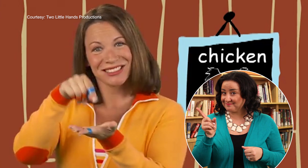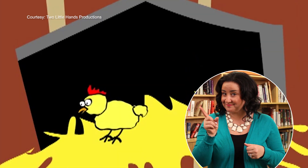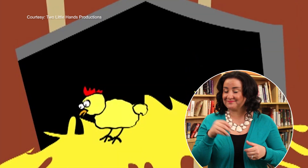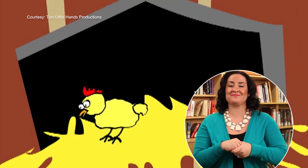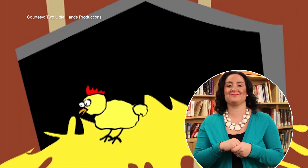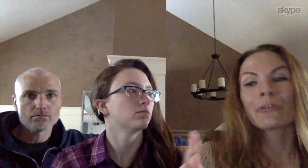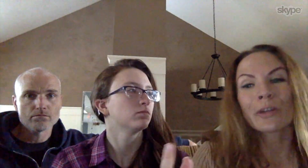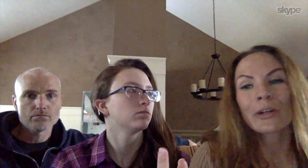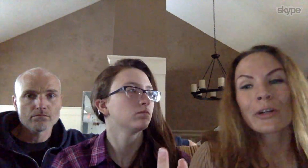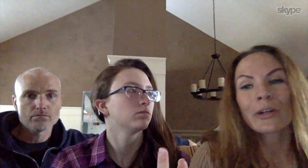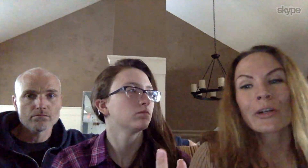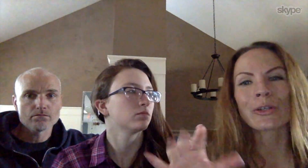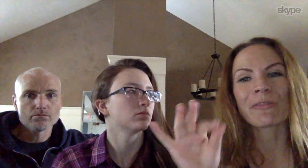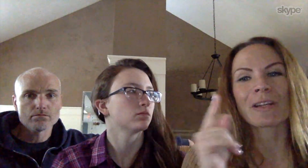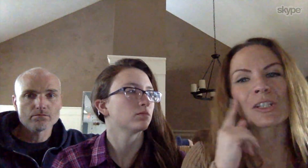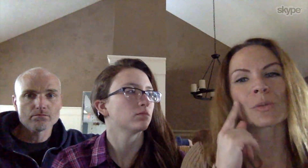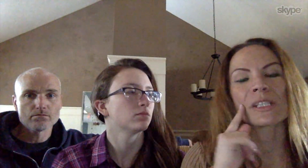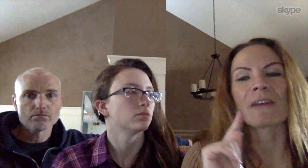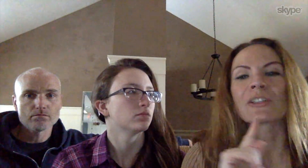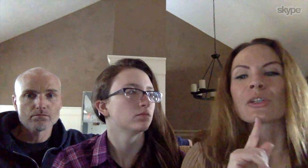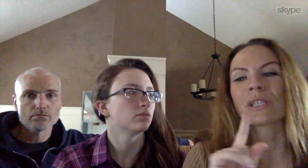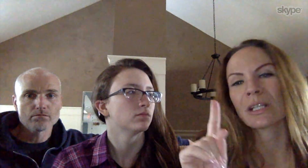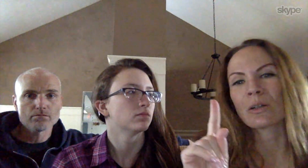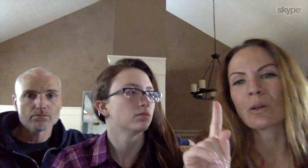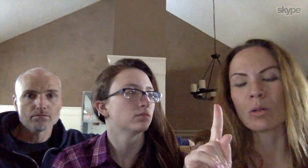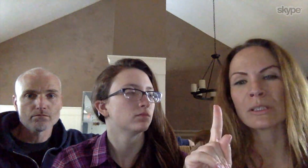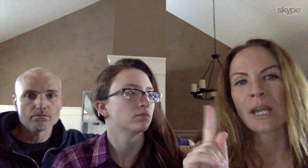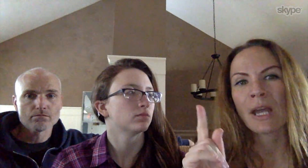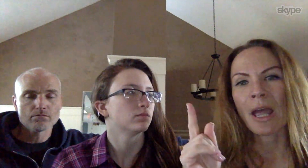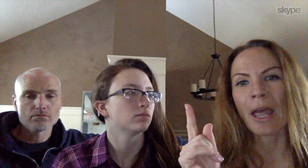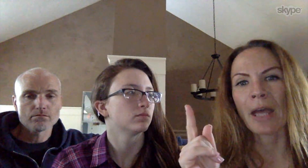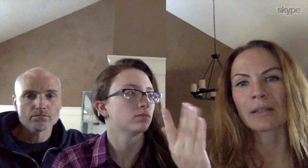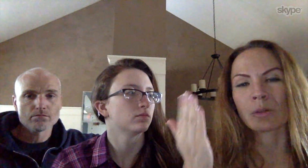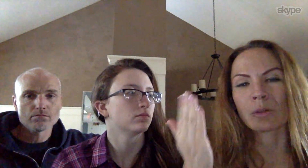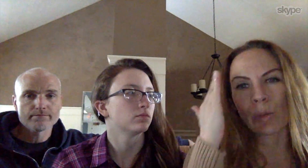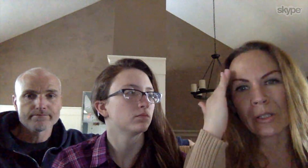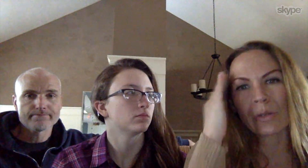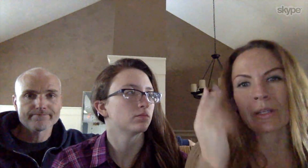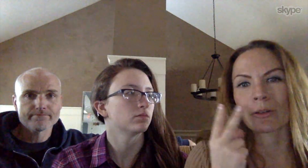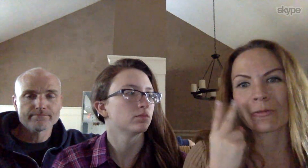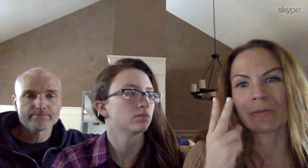Rachel: "First, we found out she was Deaf. She was a year old. We knew that her